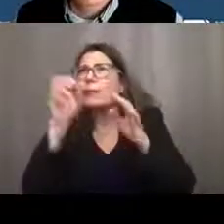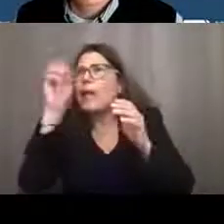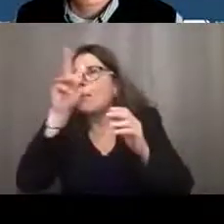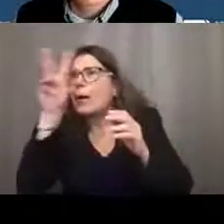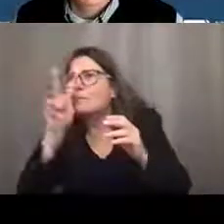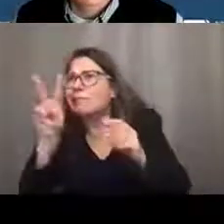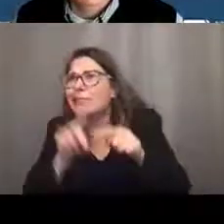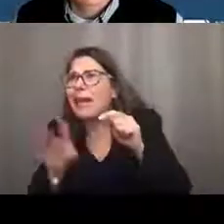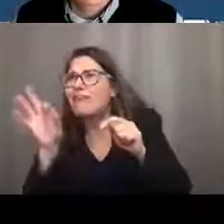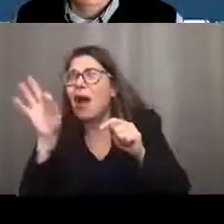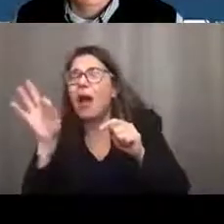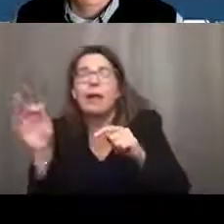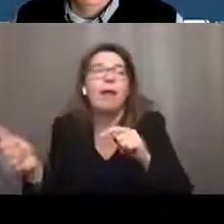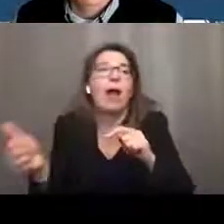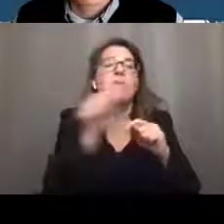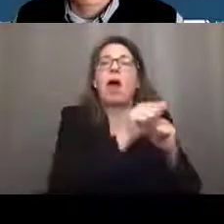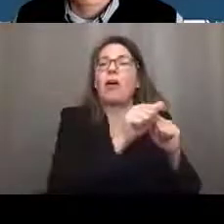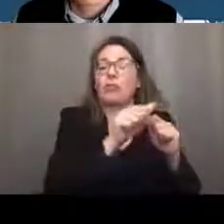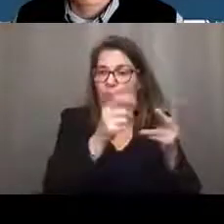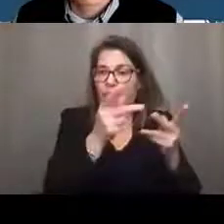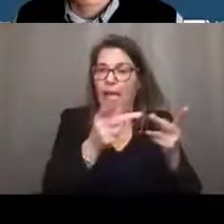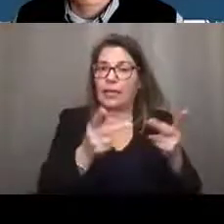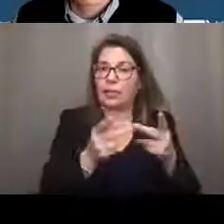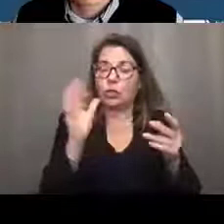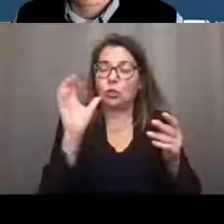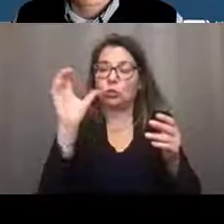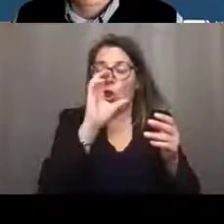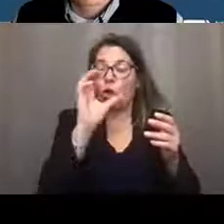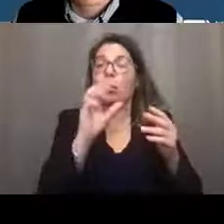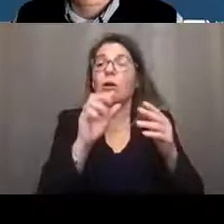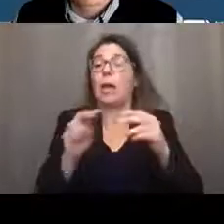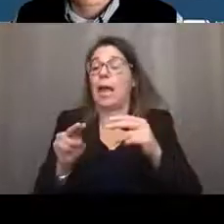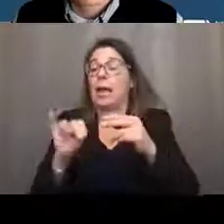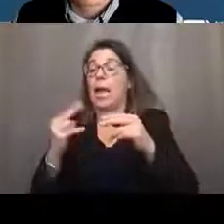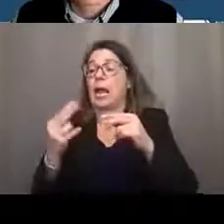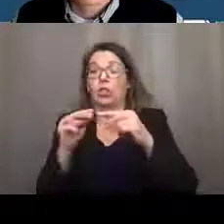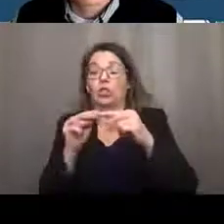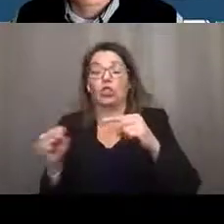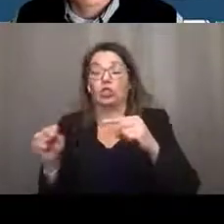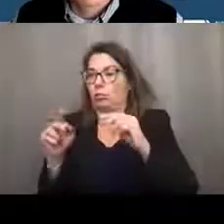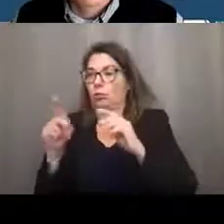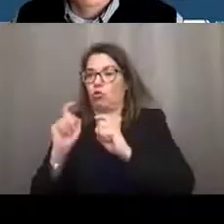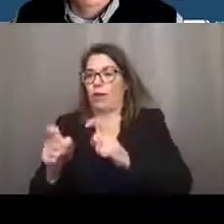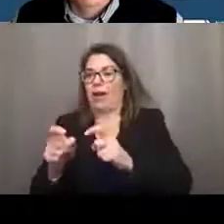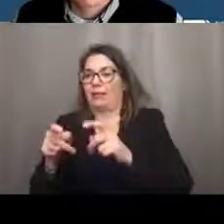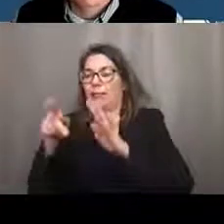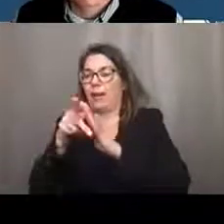The governing document that's above the NIH Grants Policy Statement for allowability of costs